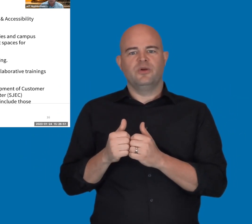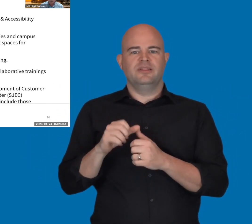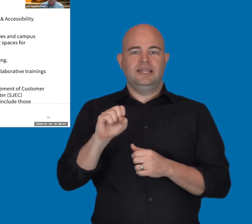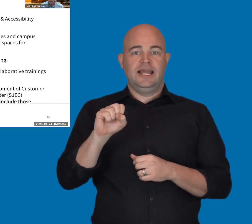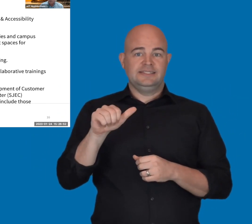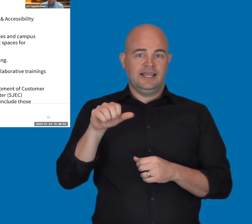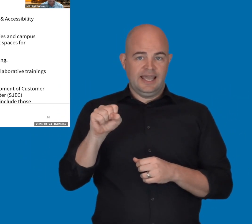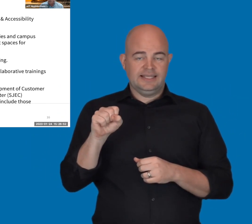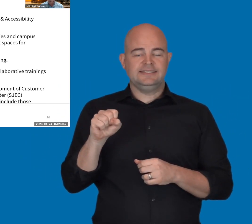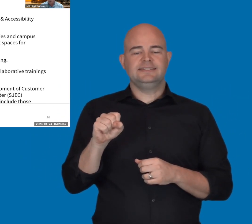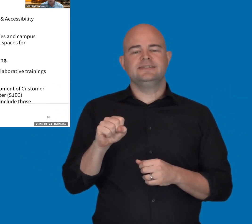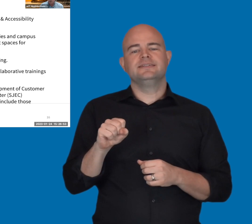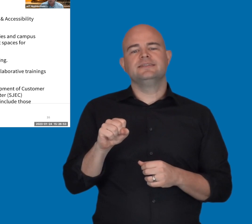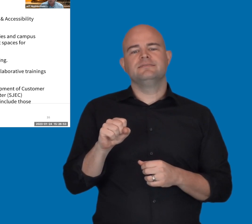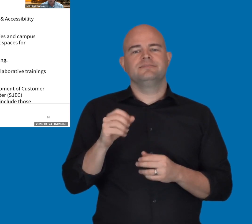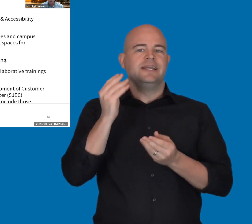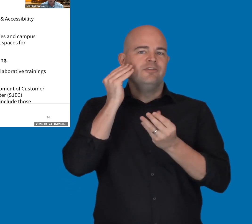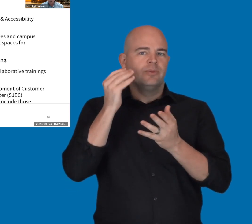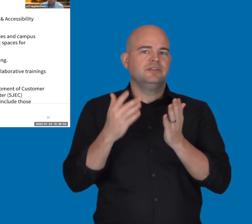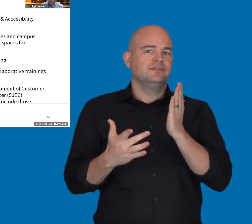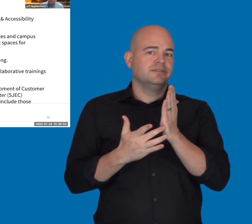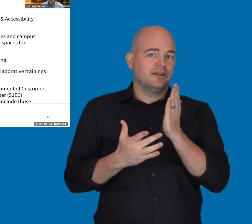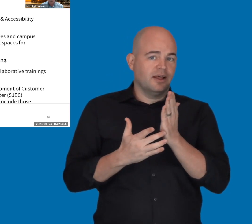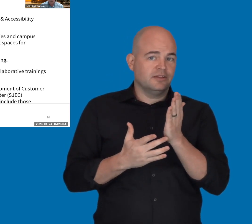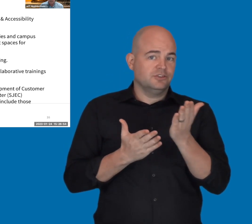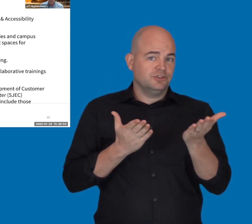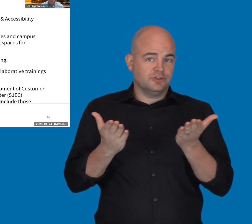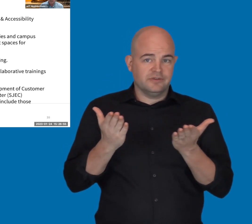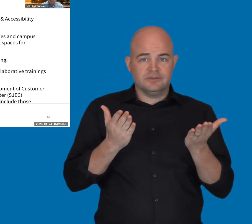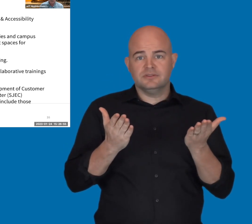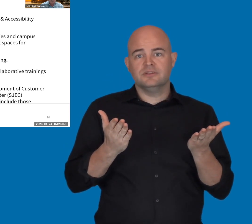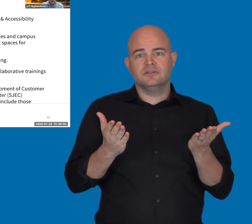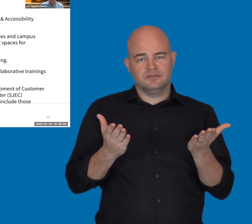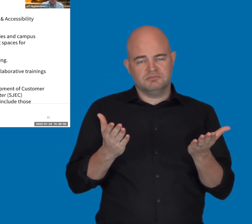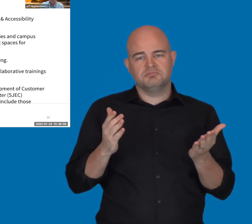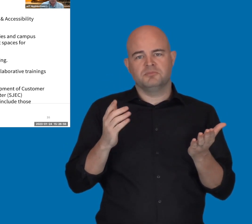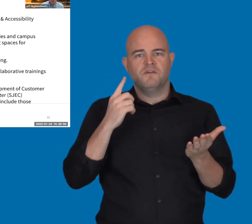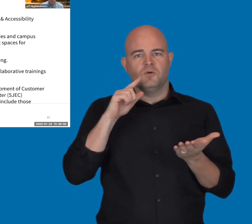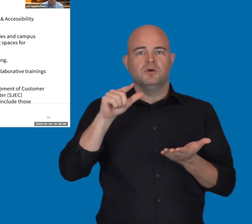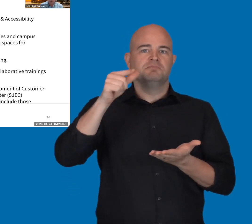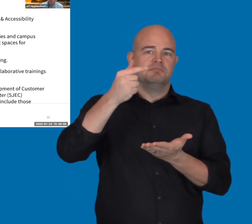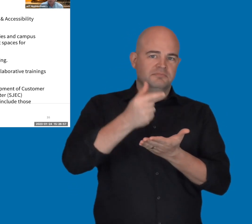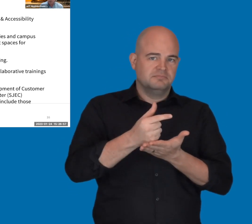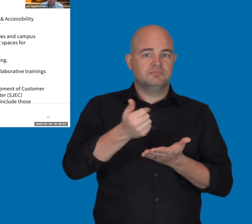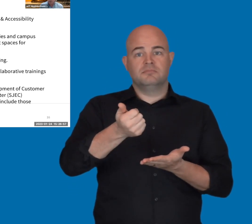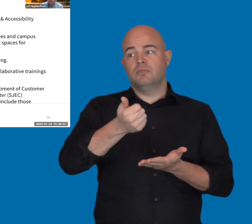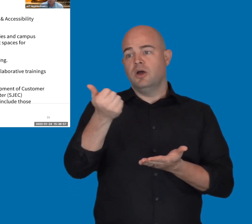As well as they help in the organization and coordination of quiet spaces in libraries for students with sensory disabilities.